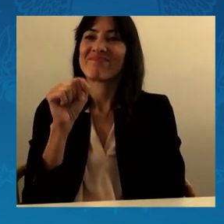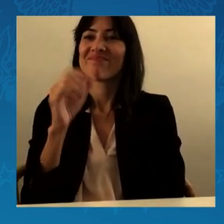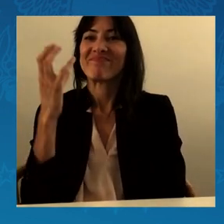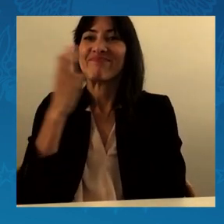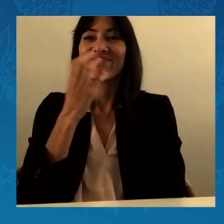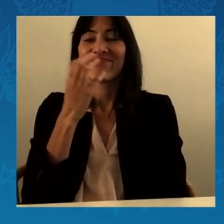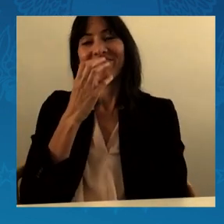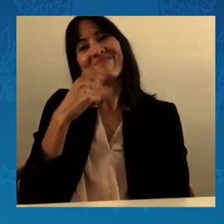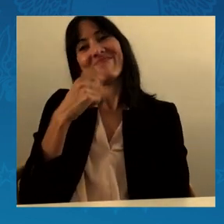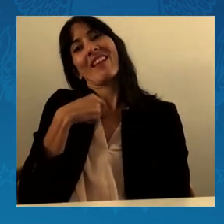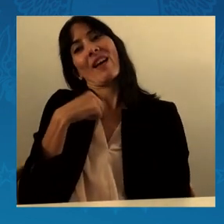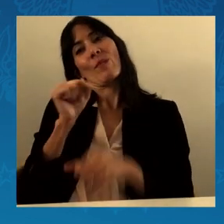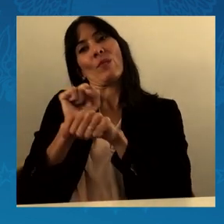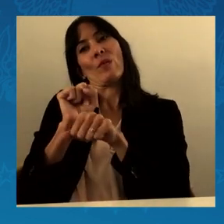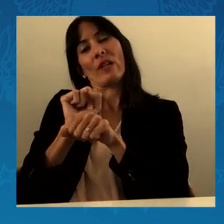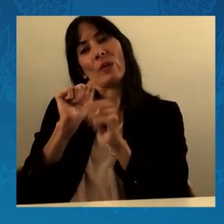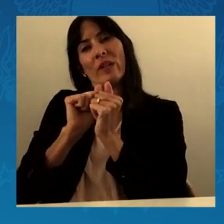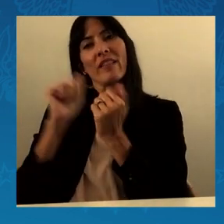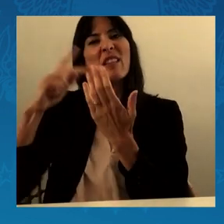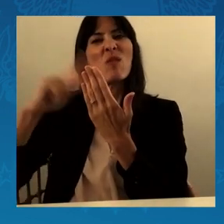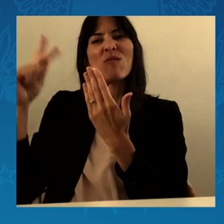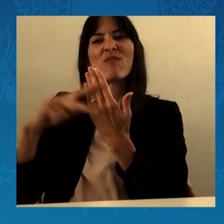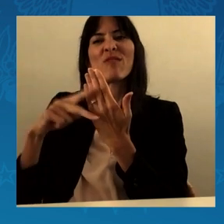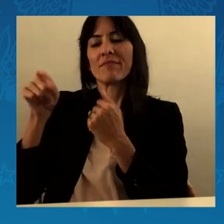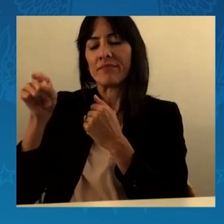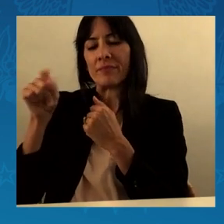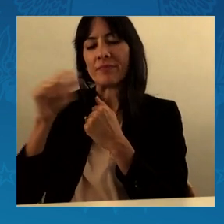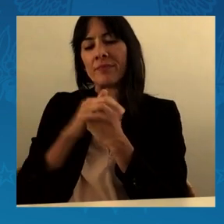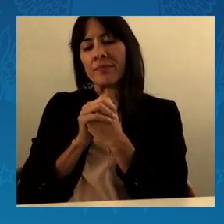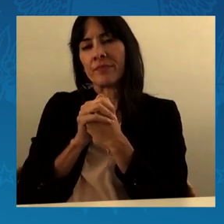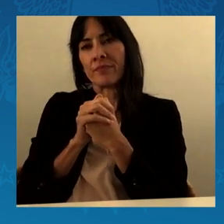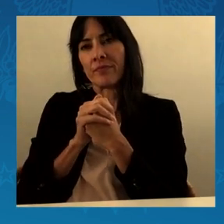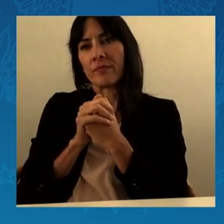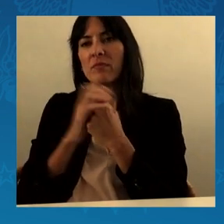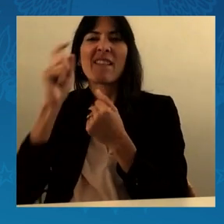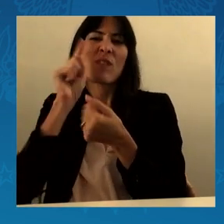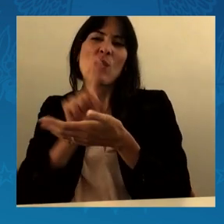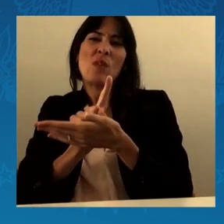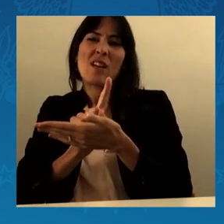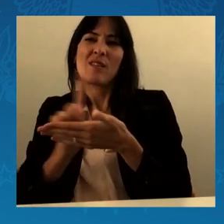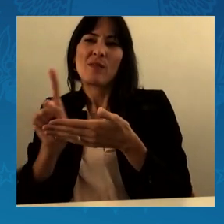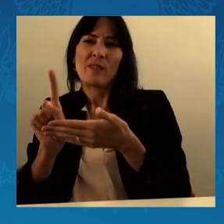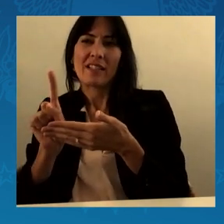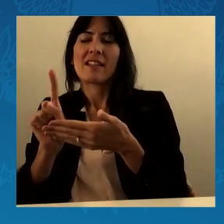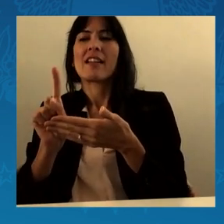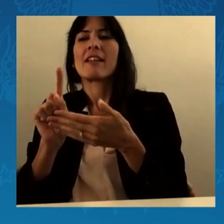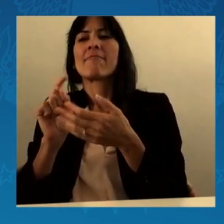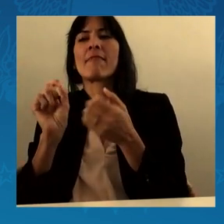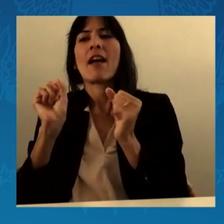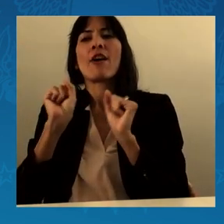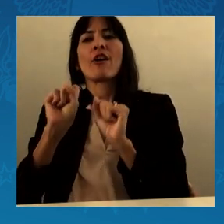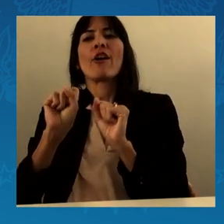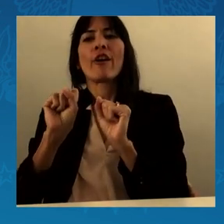so I was there just for a week. I was able to present. I was also doing things for two weeks